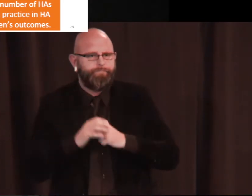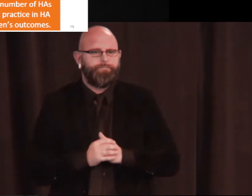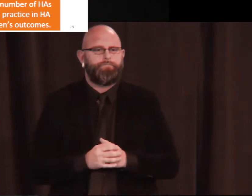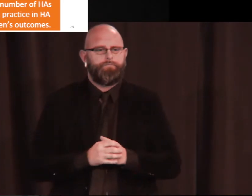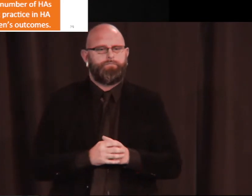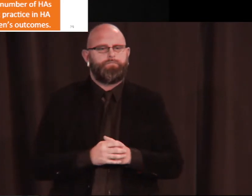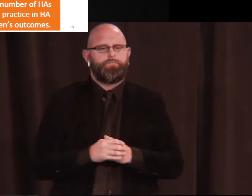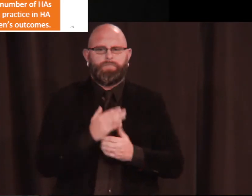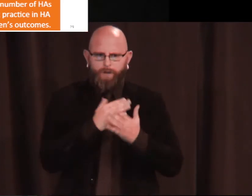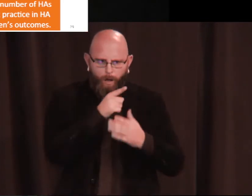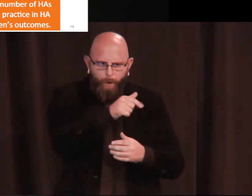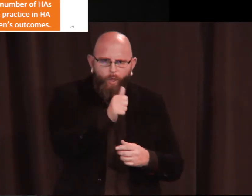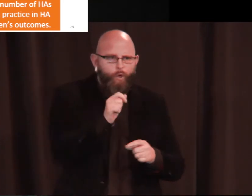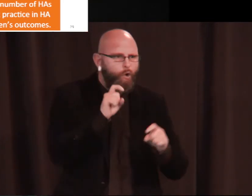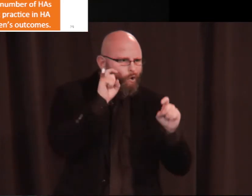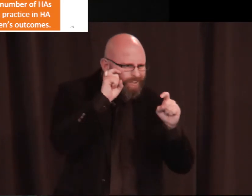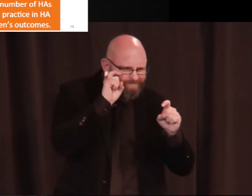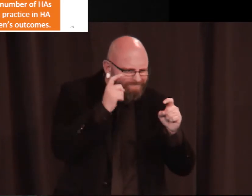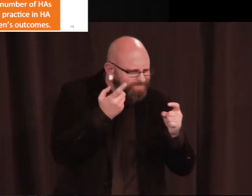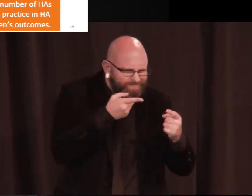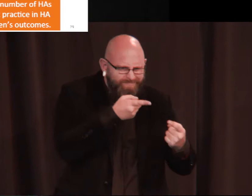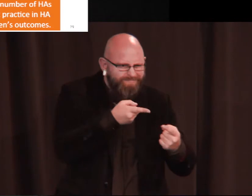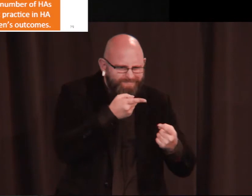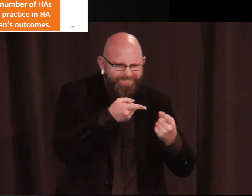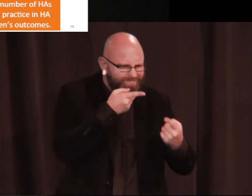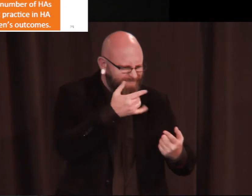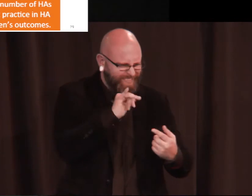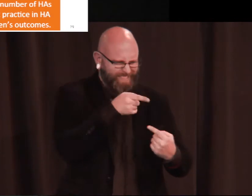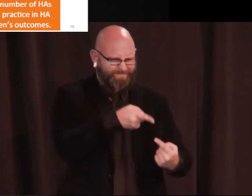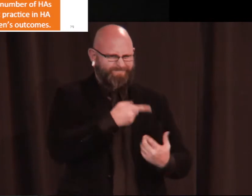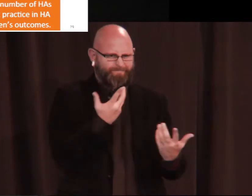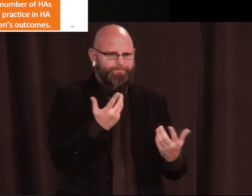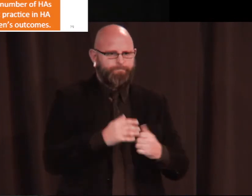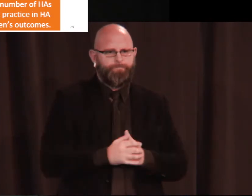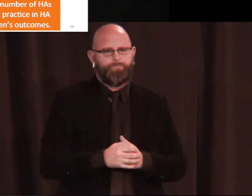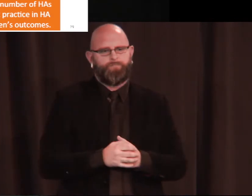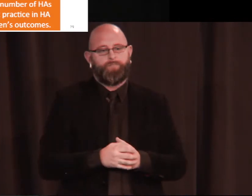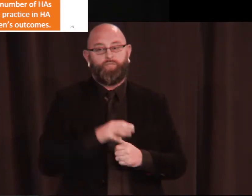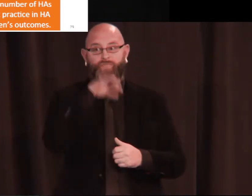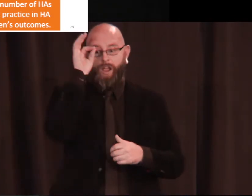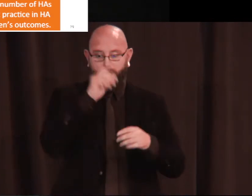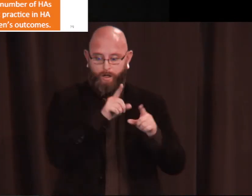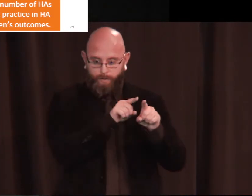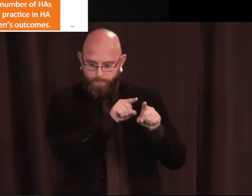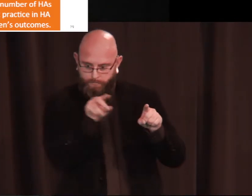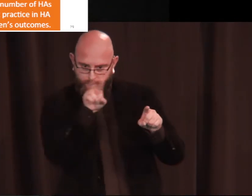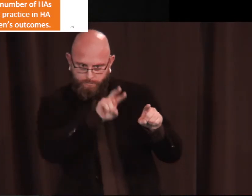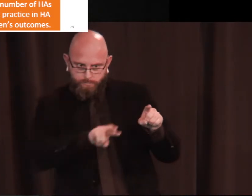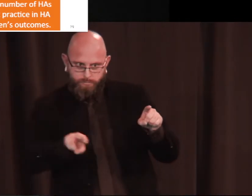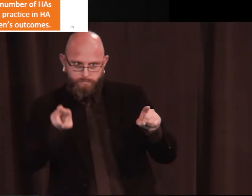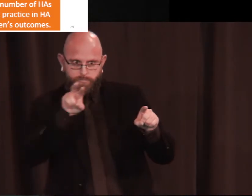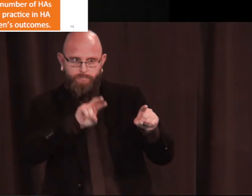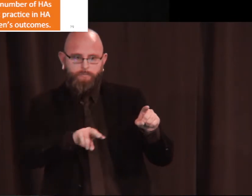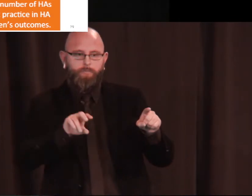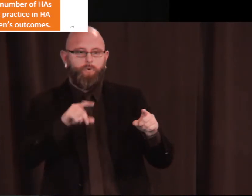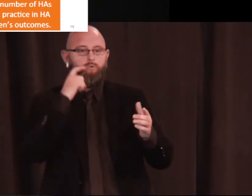And, so, what we found here is that it really matters what strategies the audiologist is using